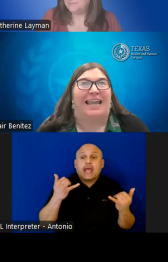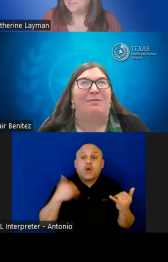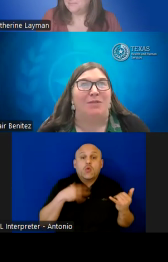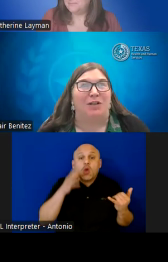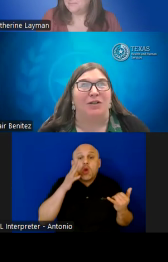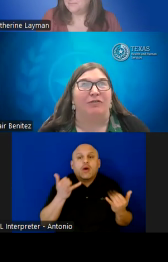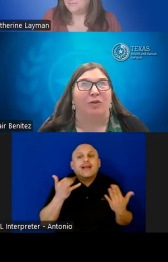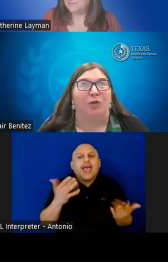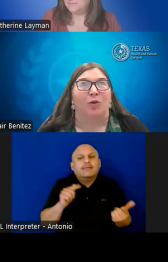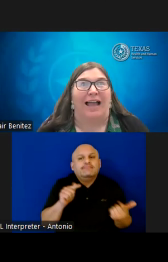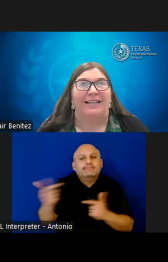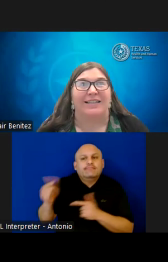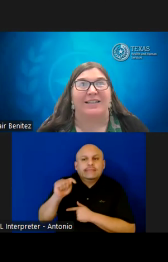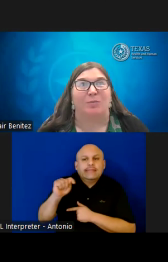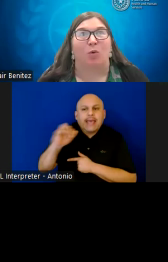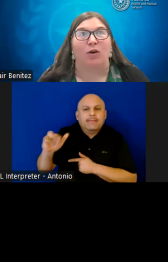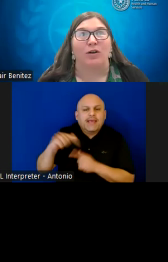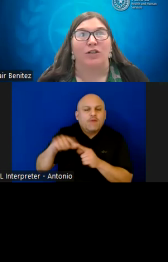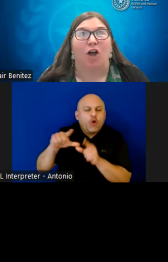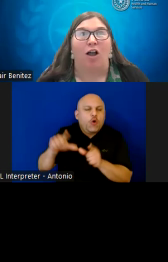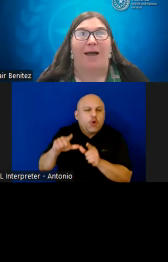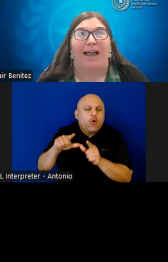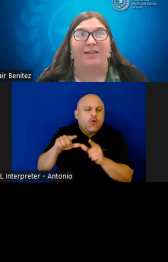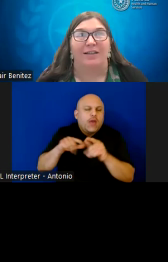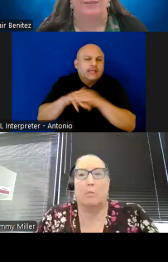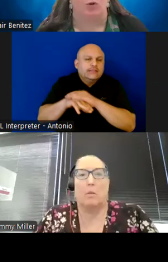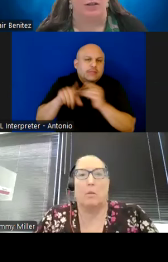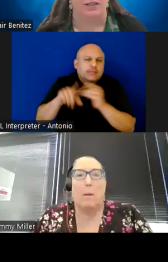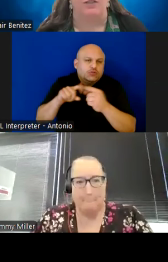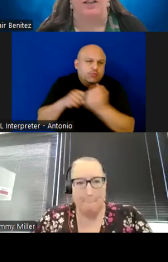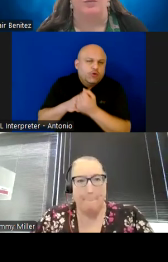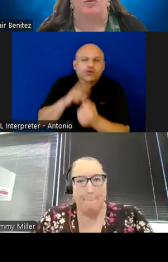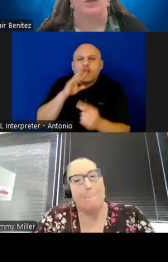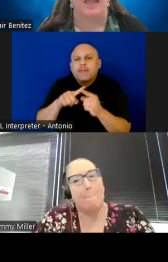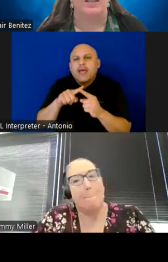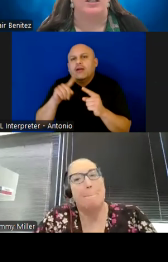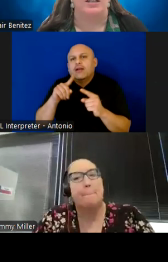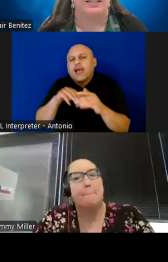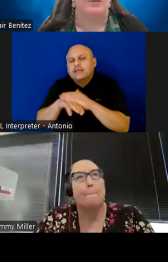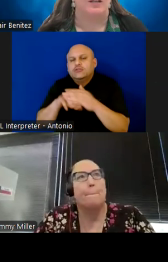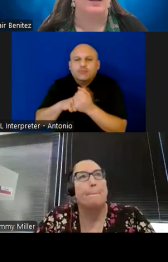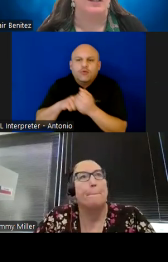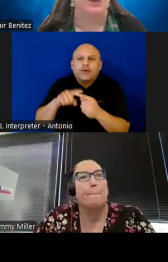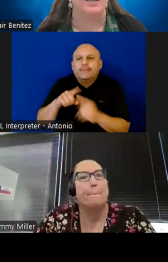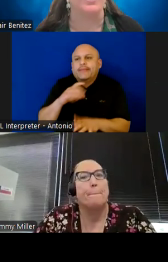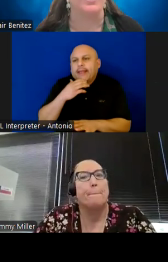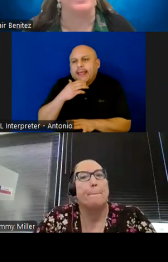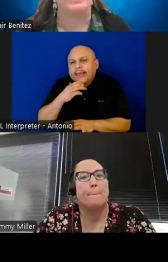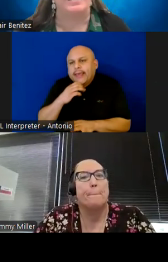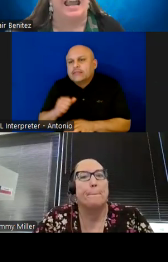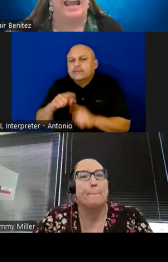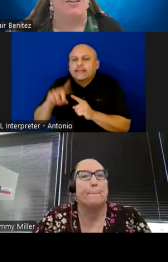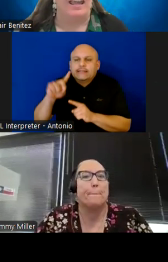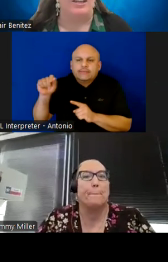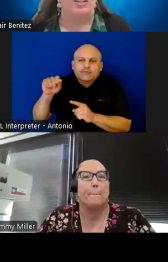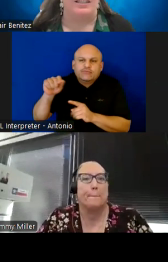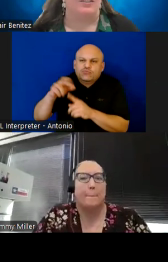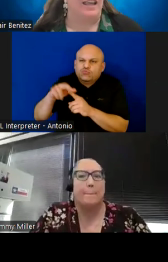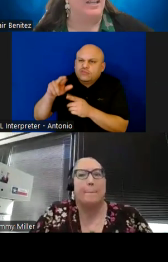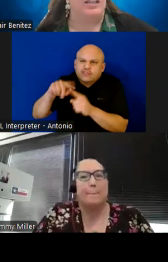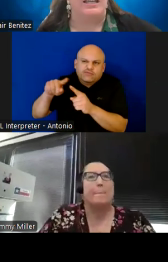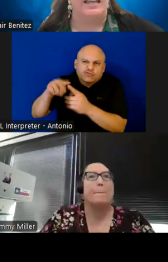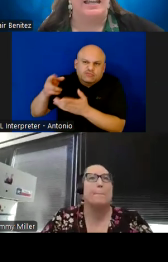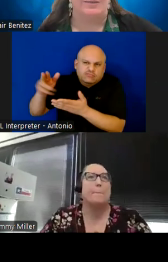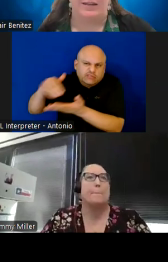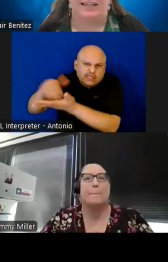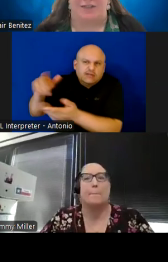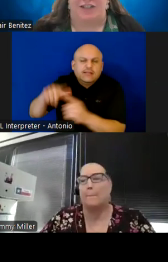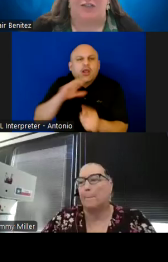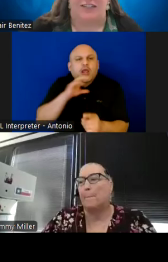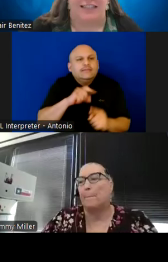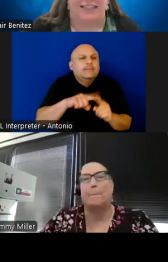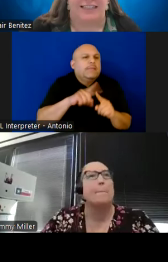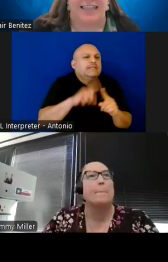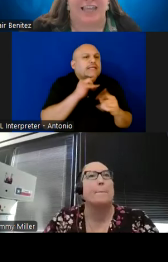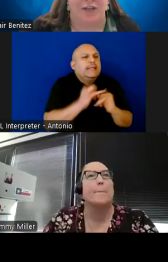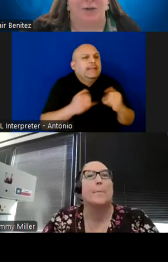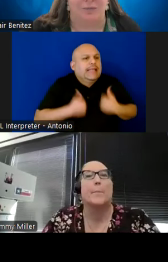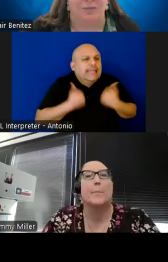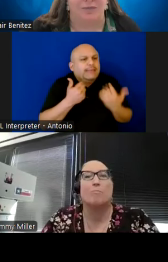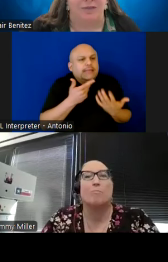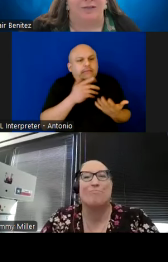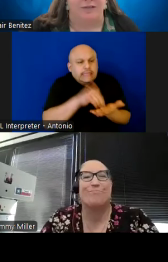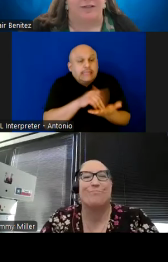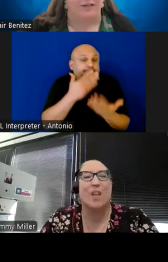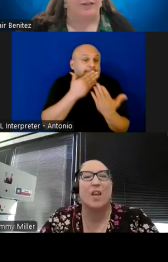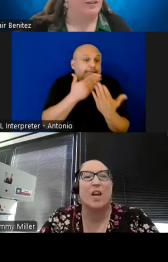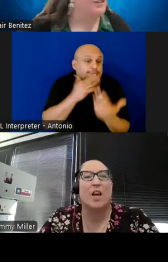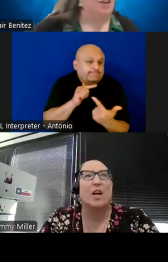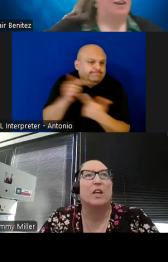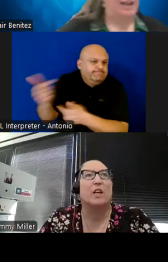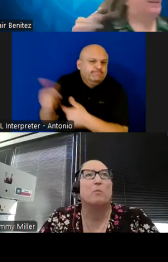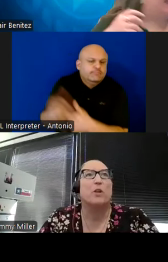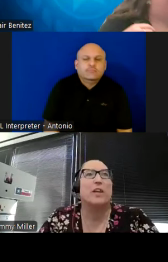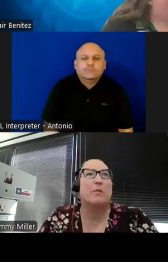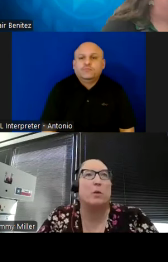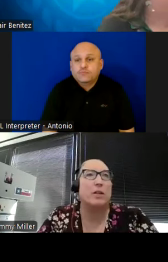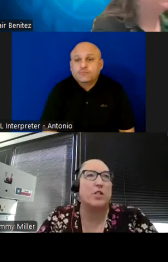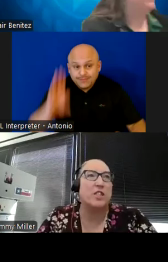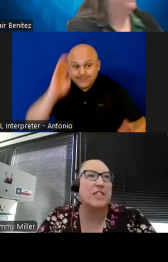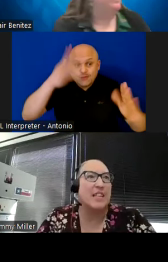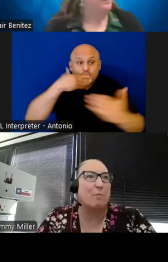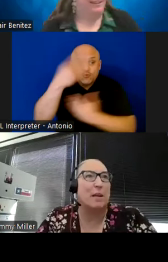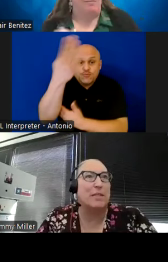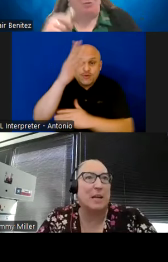We are next going to go to Tammy Miller from Local Access and Support to talk about housing supports through the age and Disability Resource Centers, Area Agencies on Aging, and Independent Living Services. Thank you.